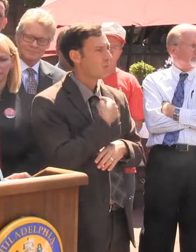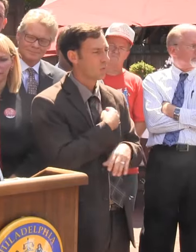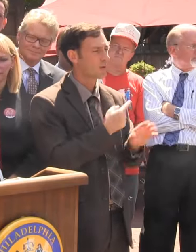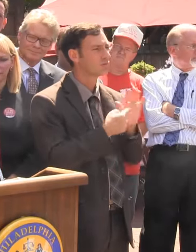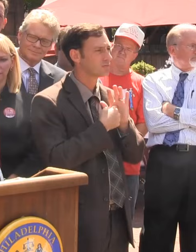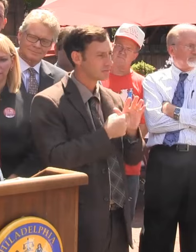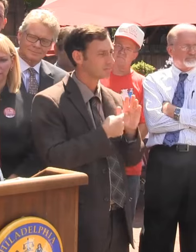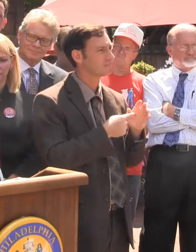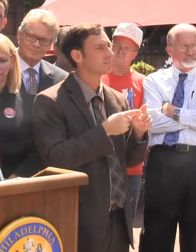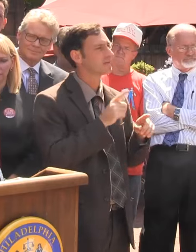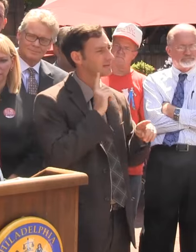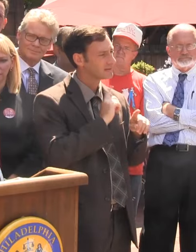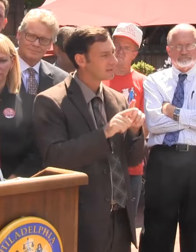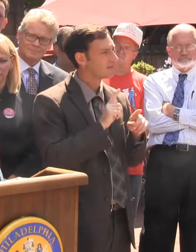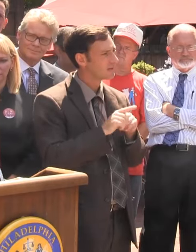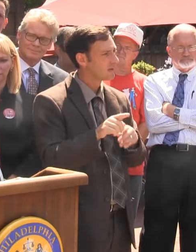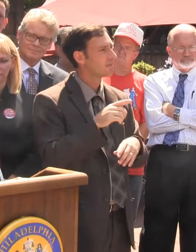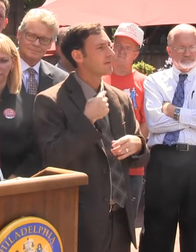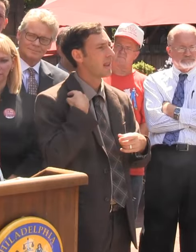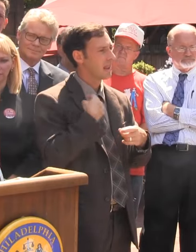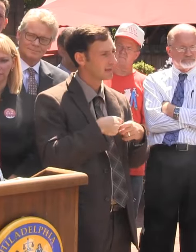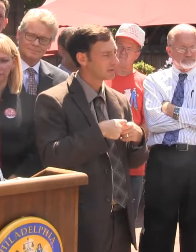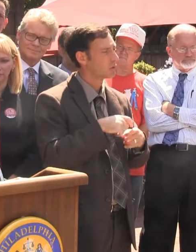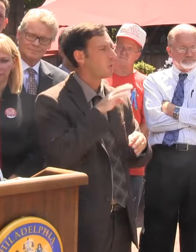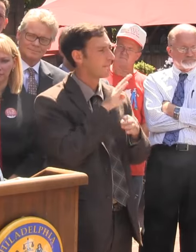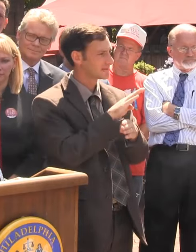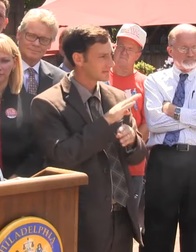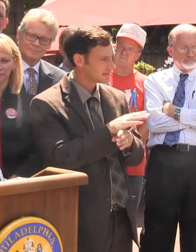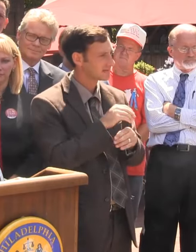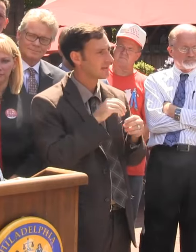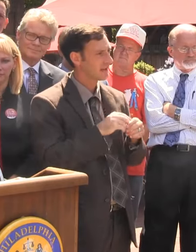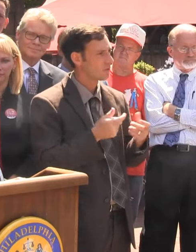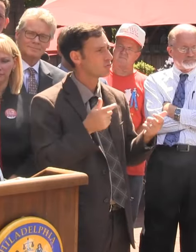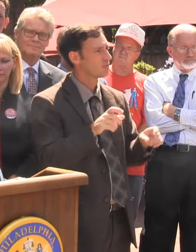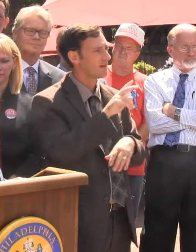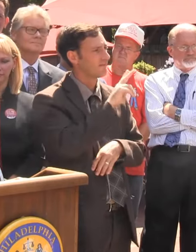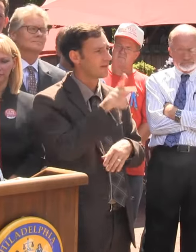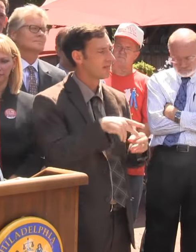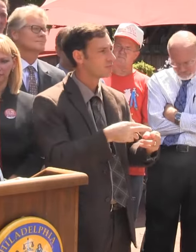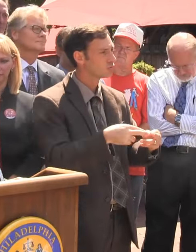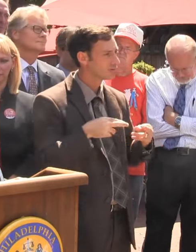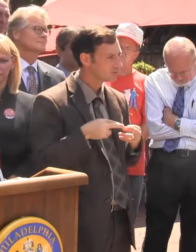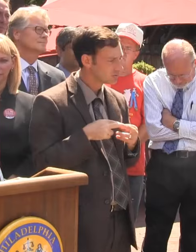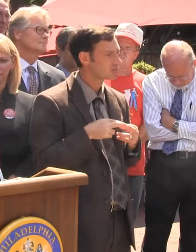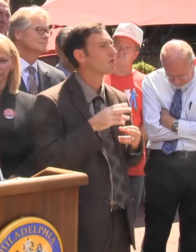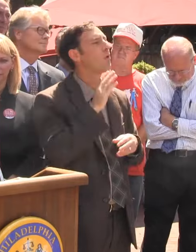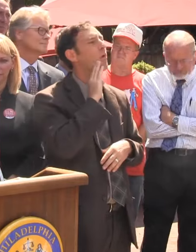all these latino businesses in the Greater Philadelphia region, that are going to be